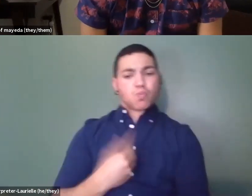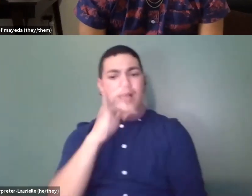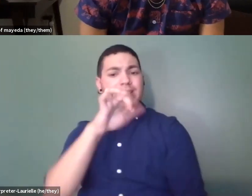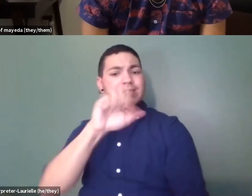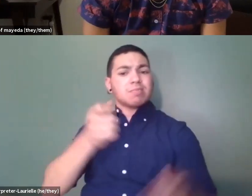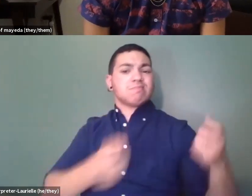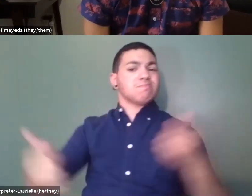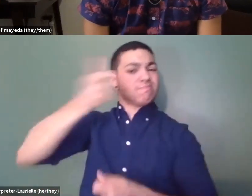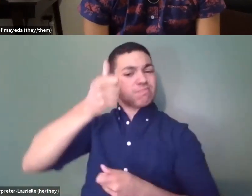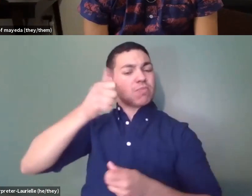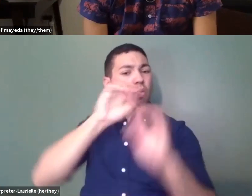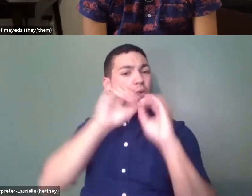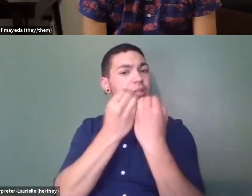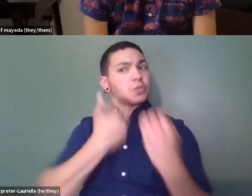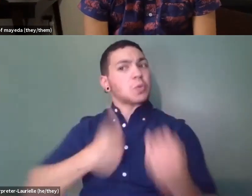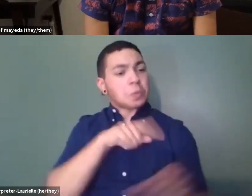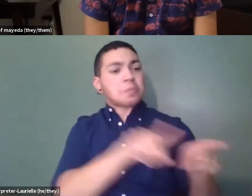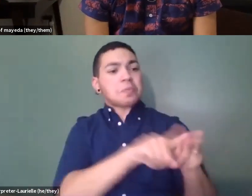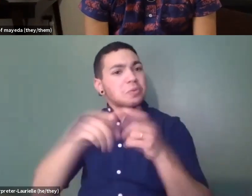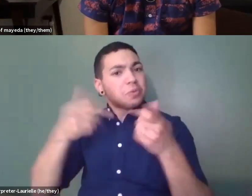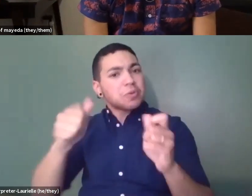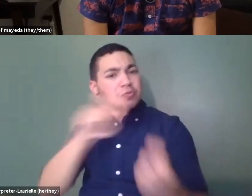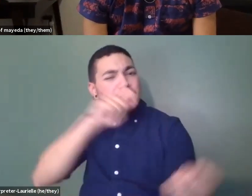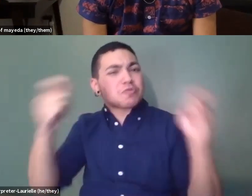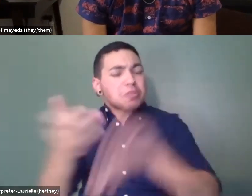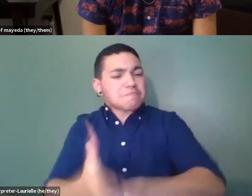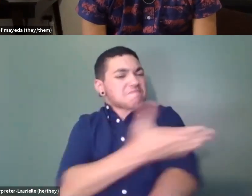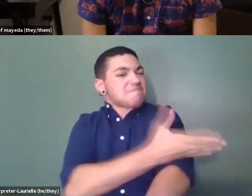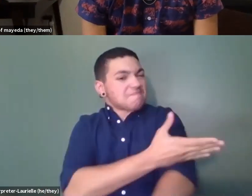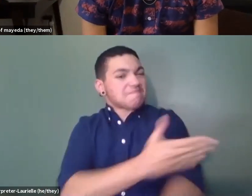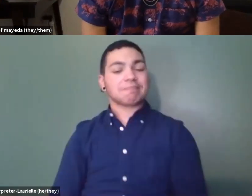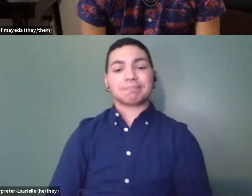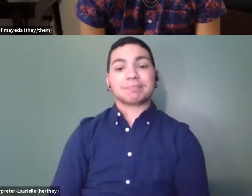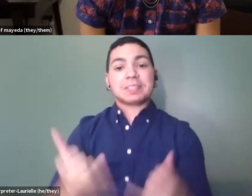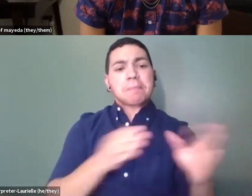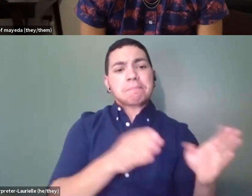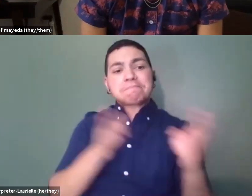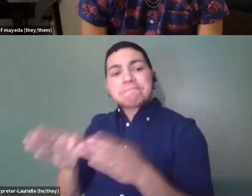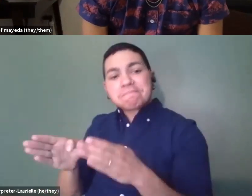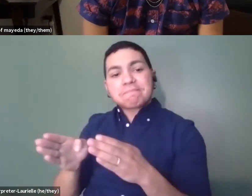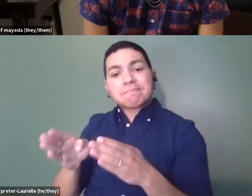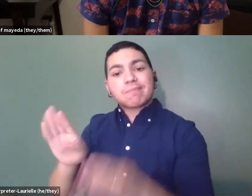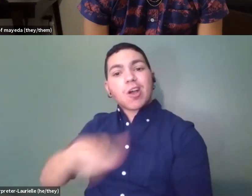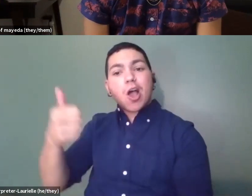Can you tell us about that experience? Yeah. I was definitely bullied a lot at school and told that I was